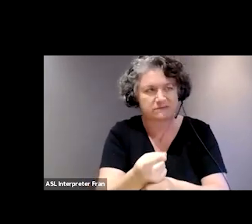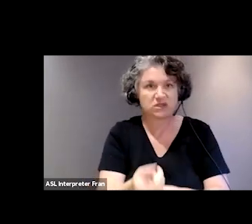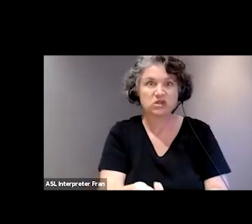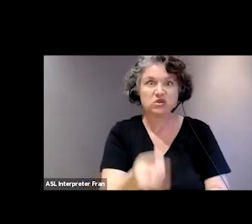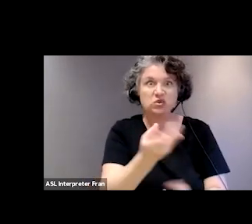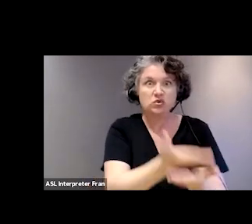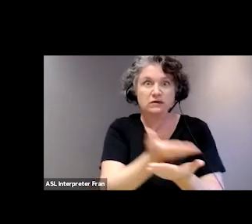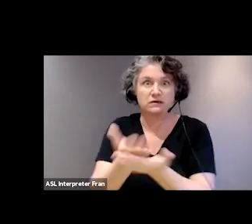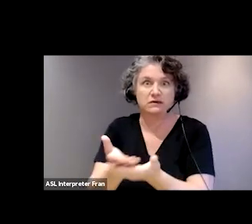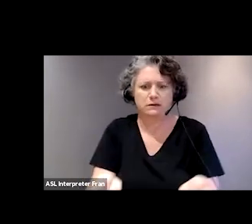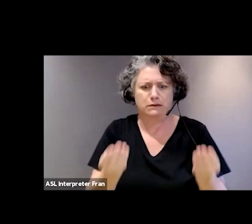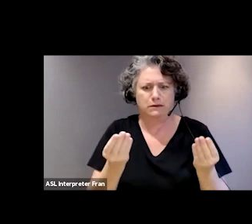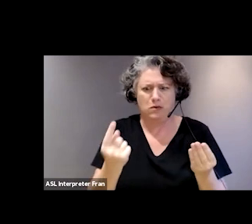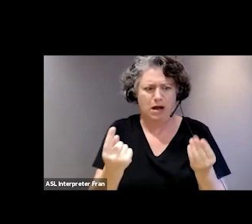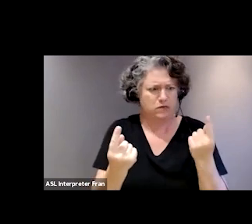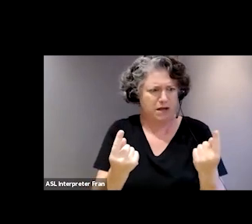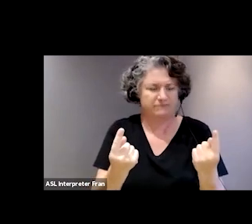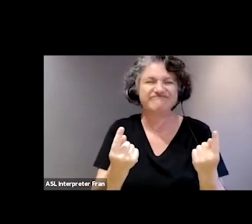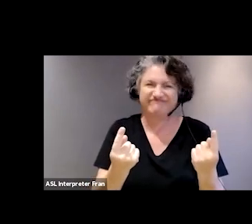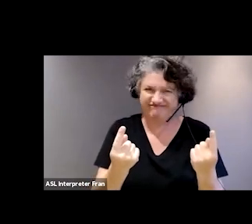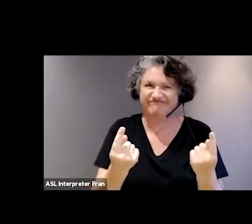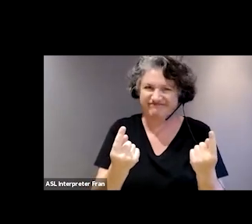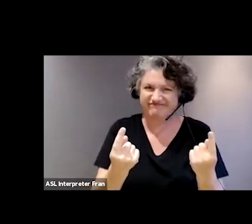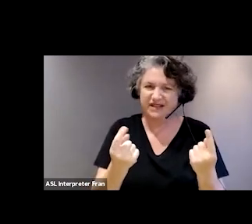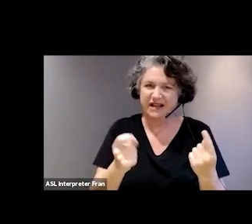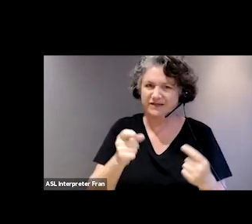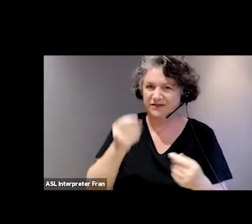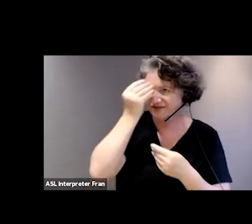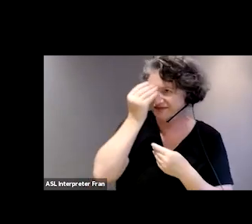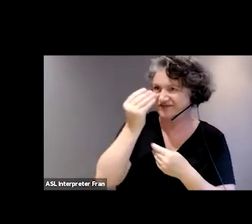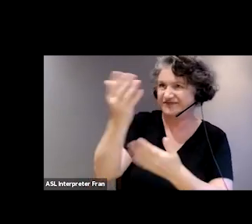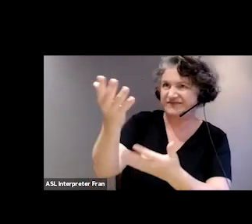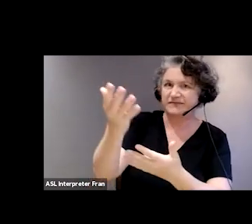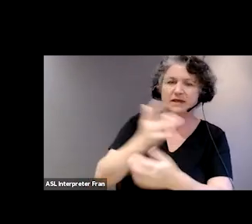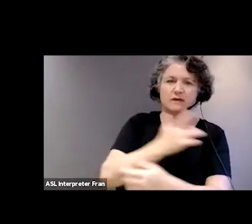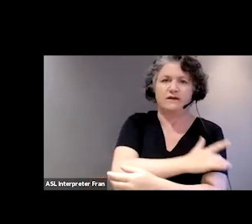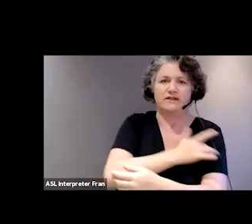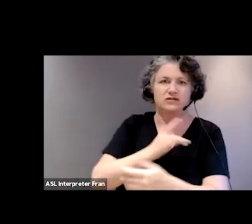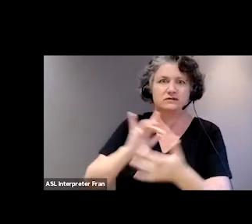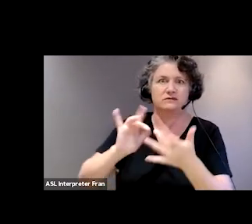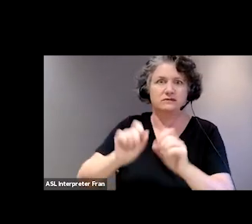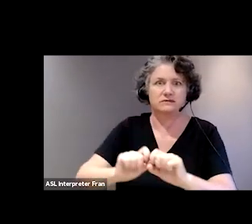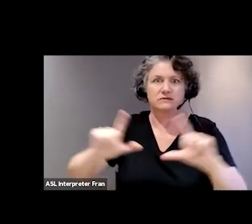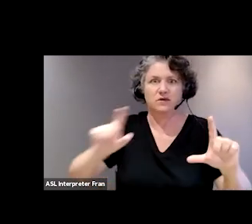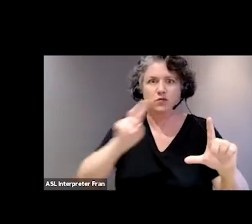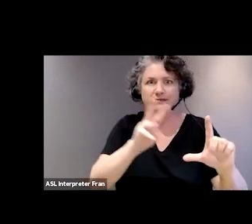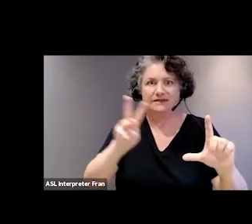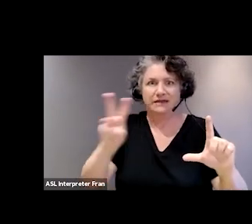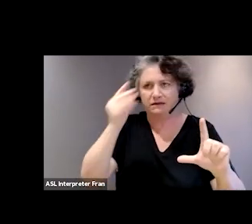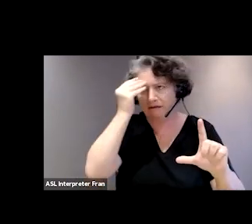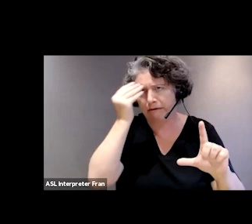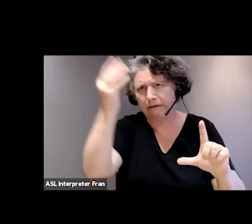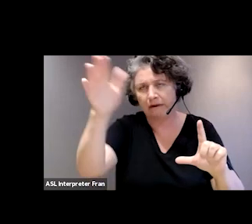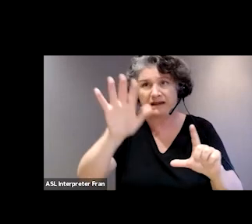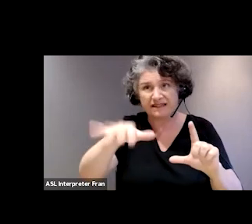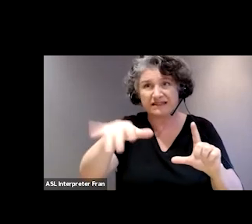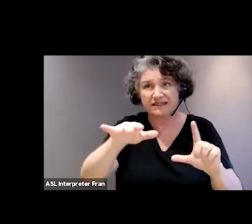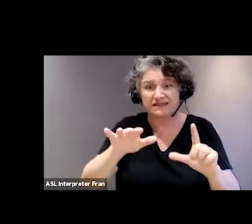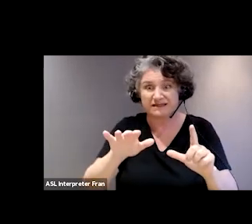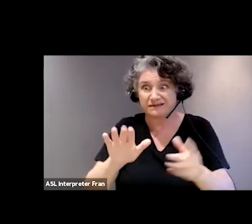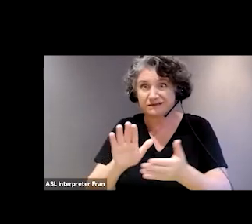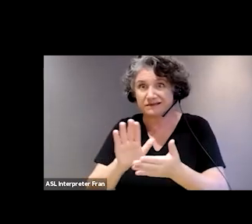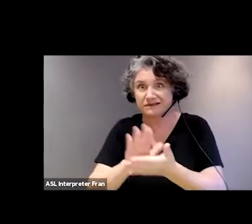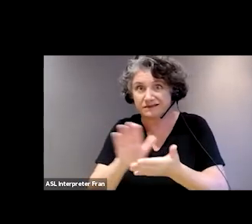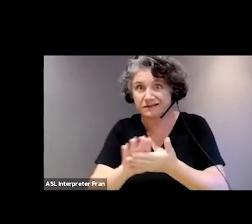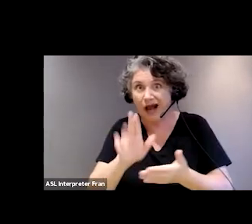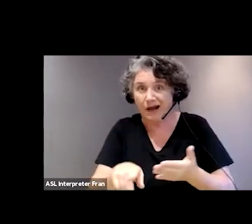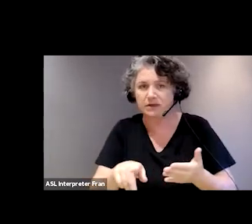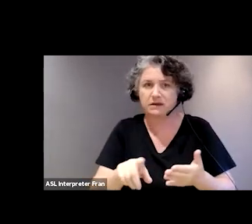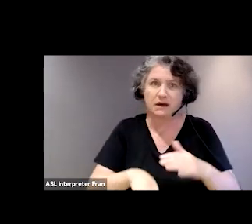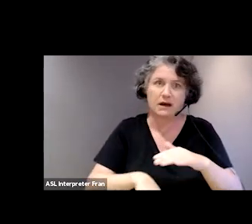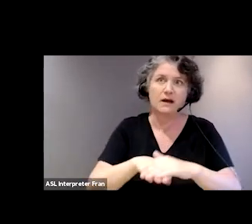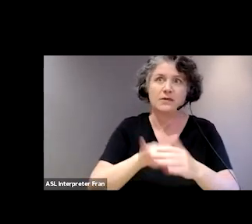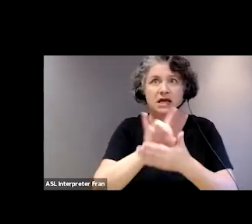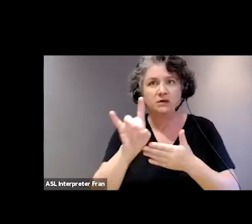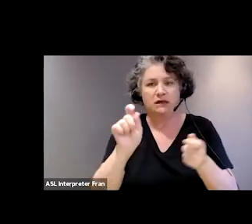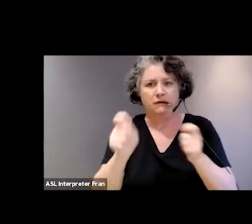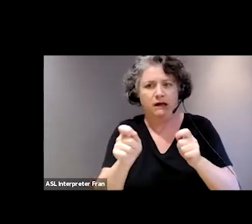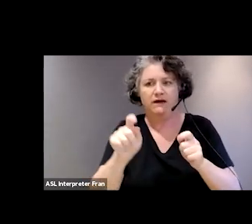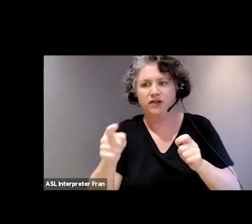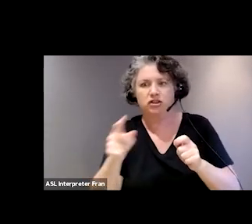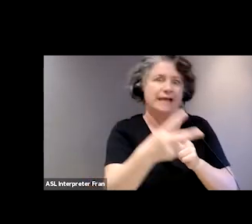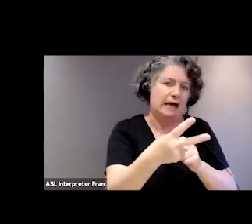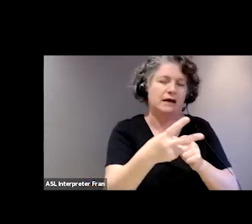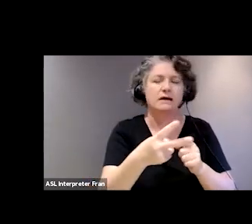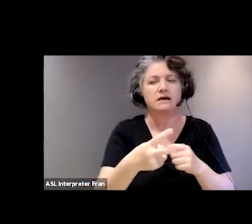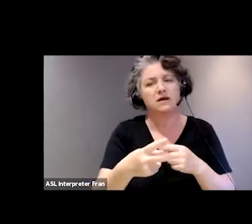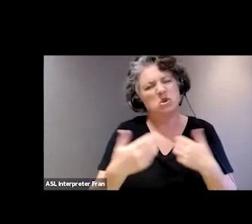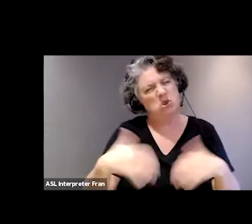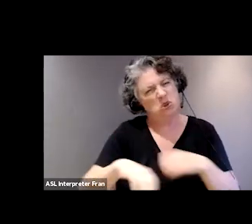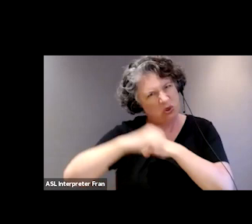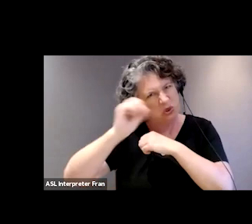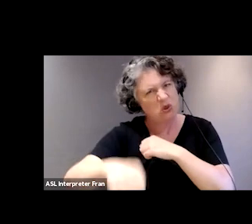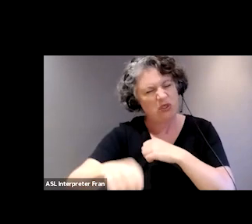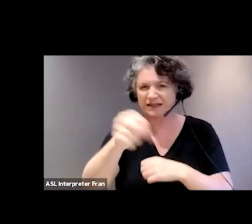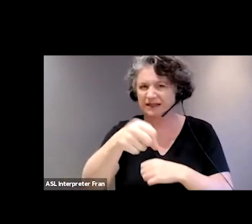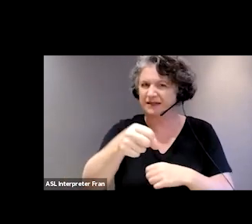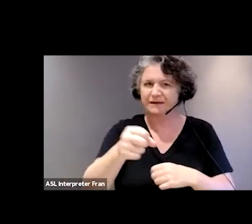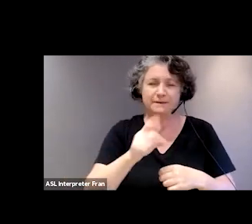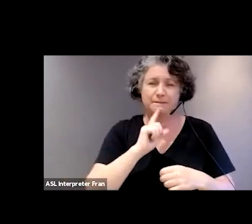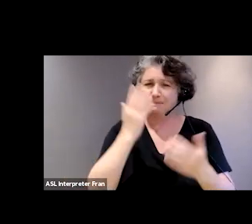technically incorrectly. There are some